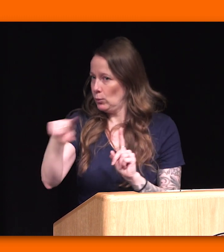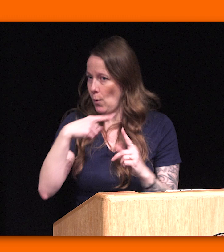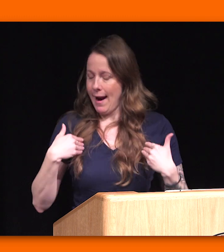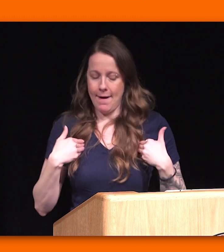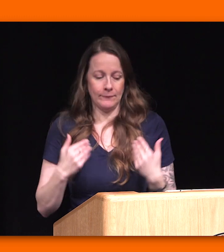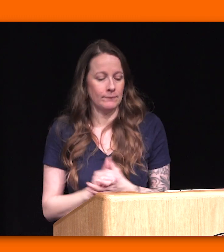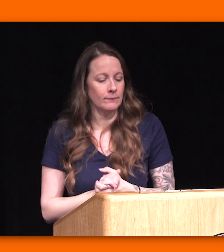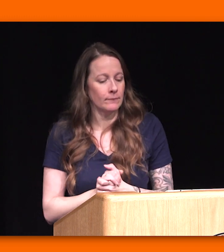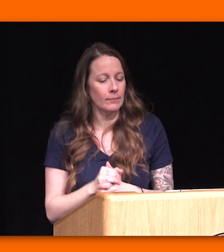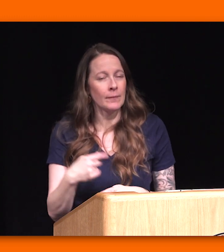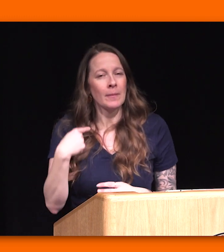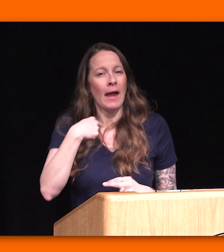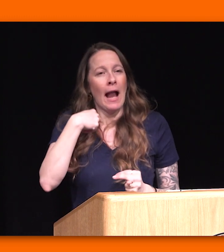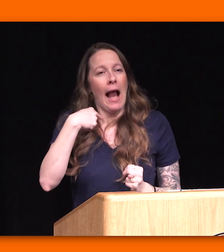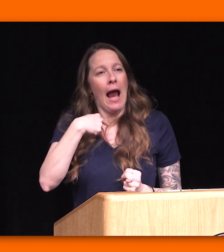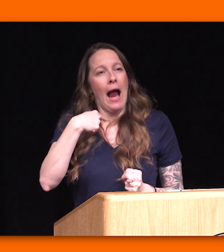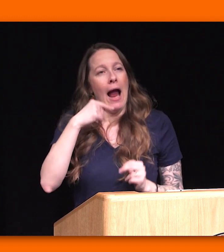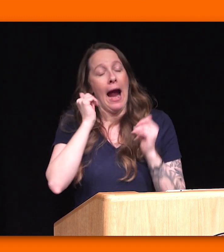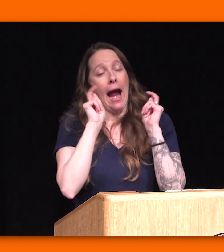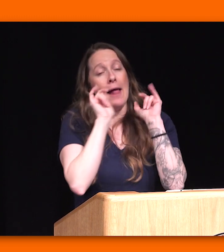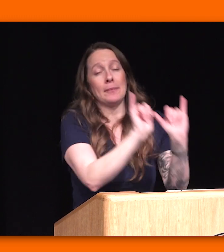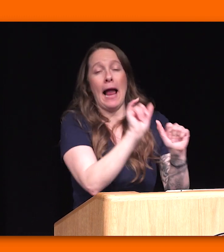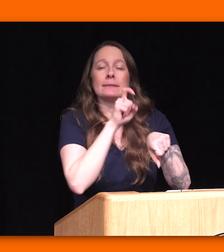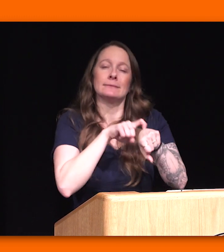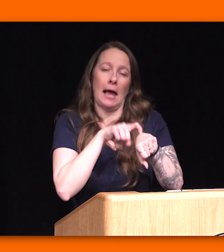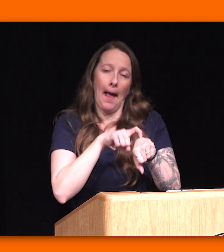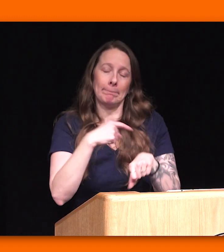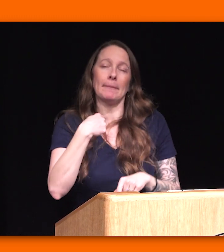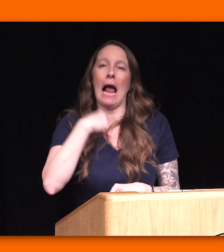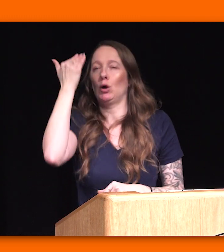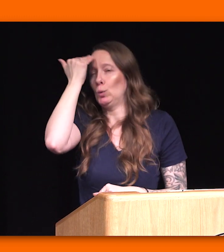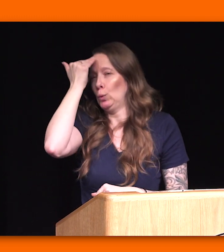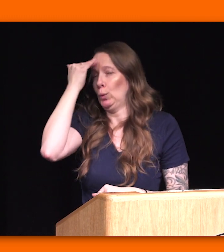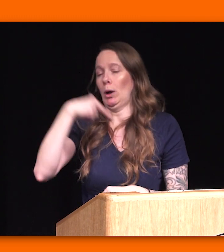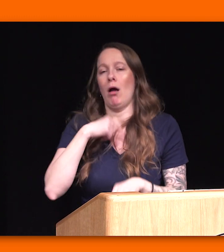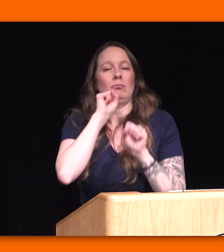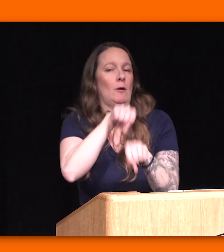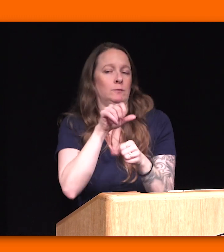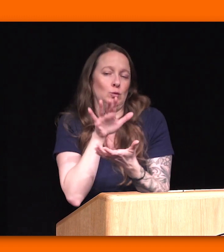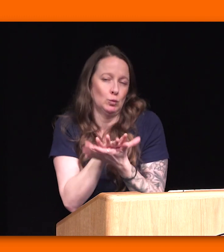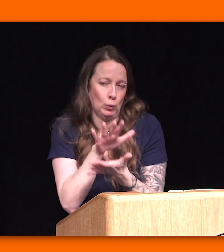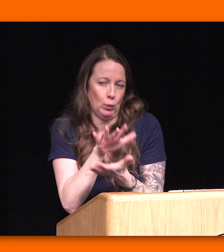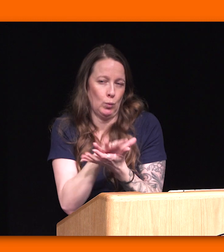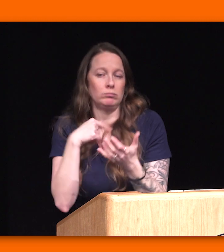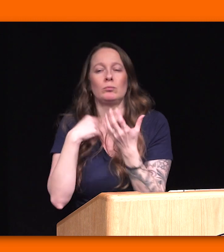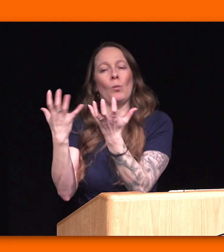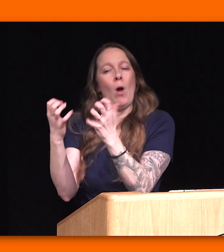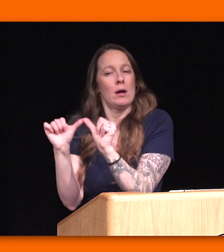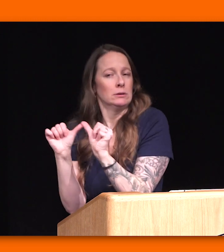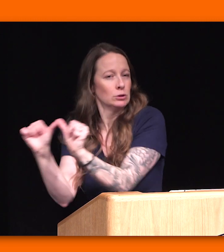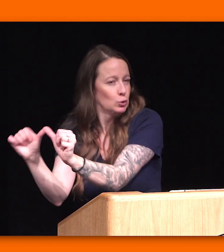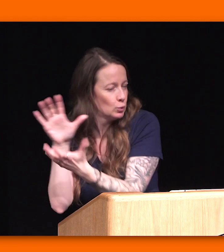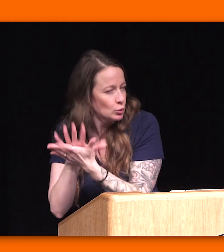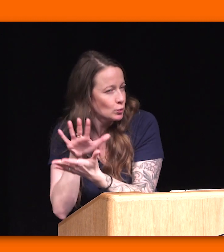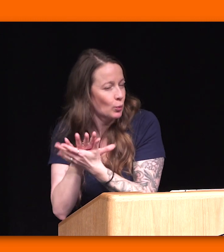And think about the potential careers you can attain with PhD studies, and if you definitely need it.